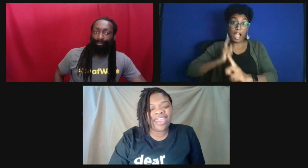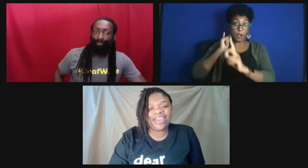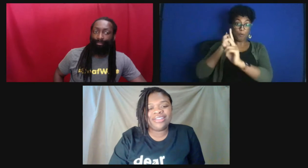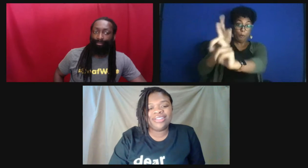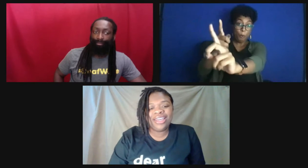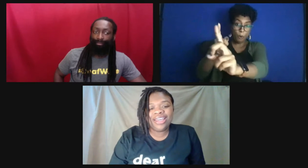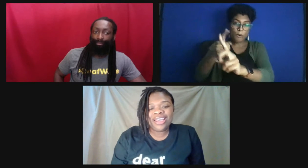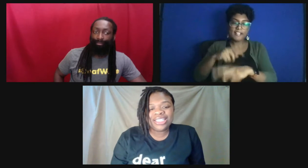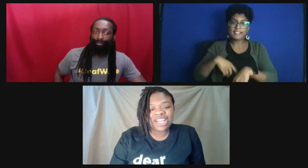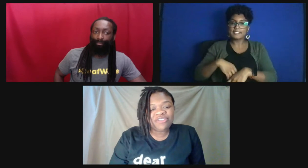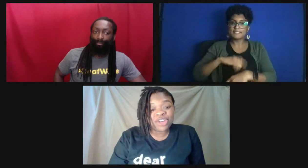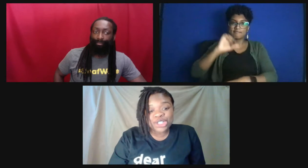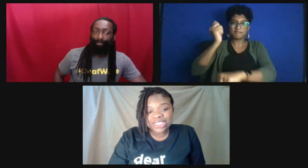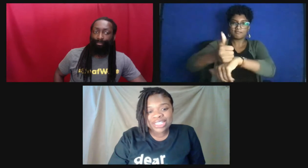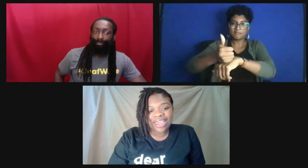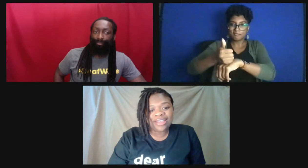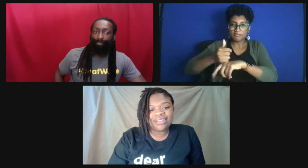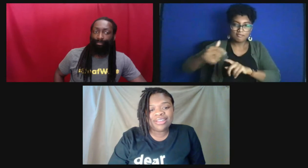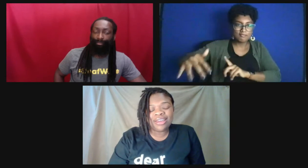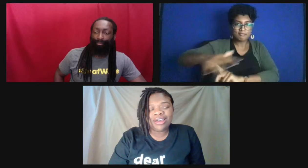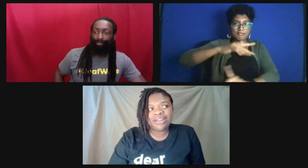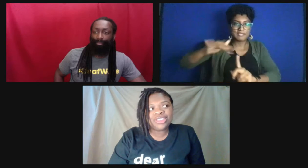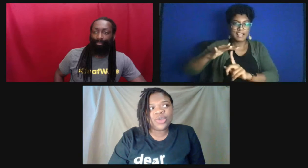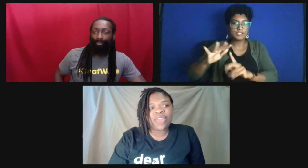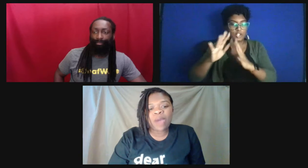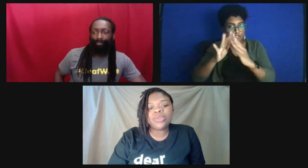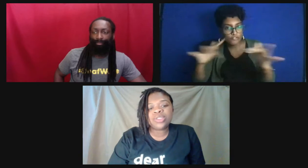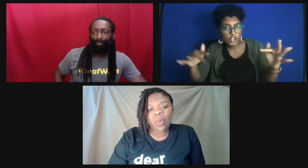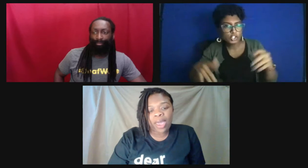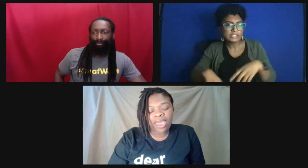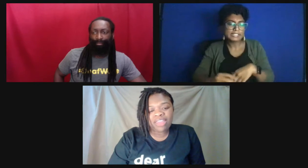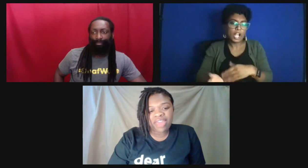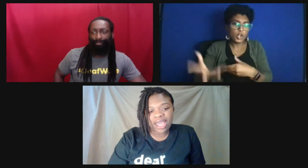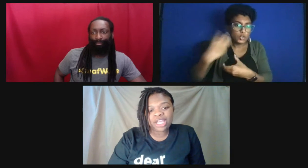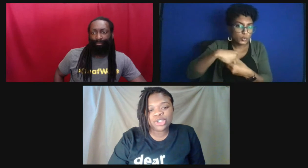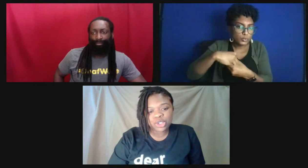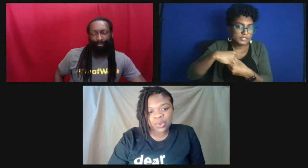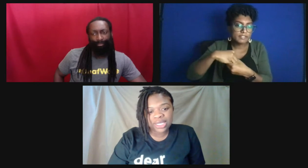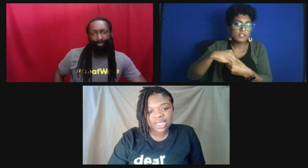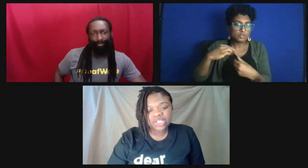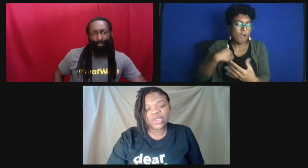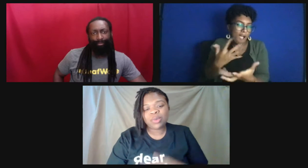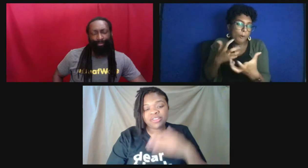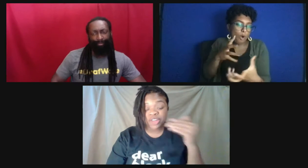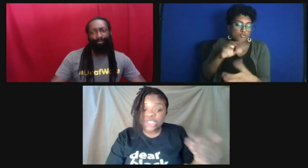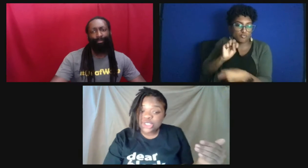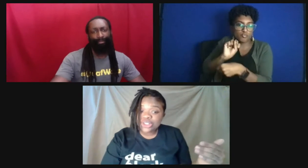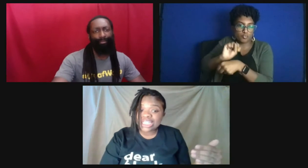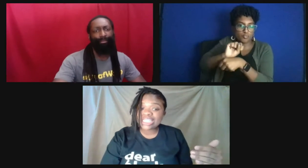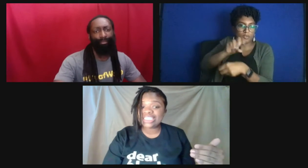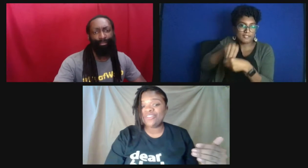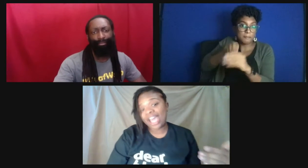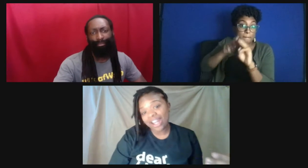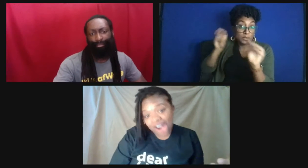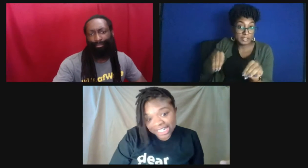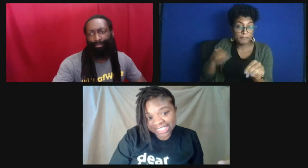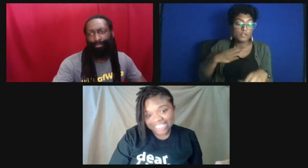and diverse and so that was the way that I can do it. So my first degree is in Fine Arts